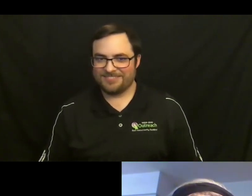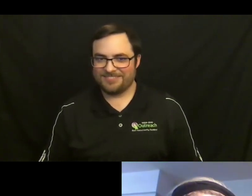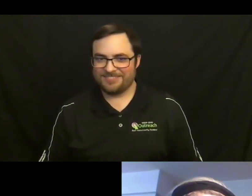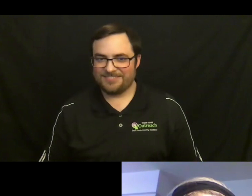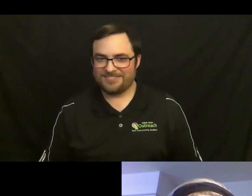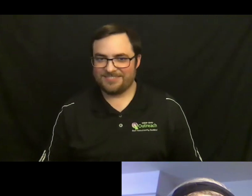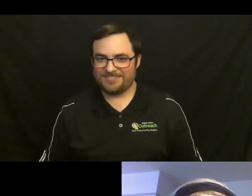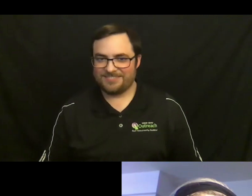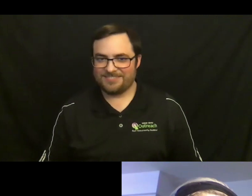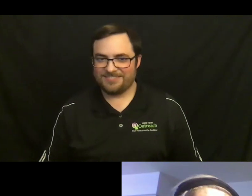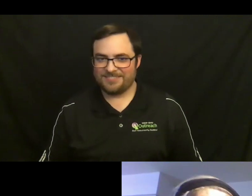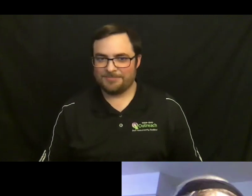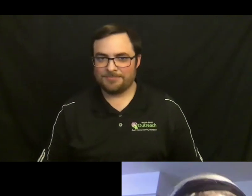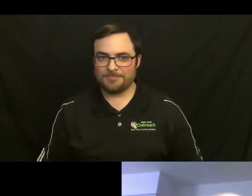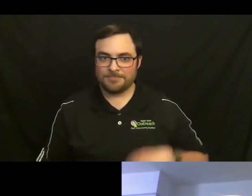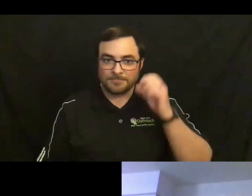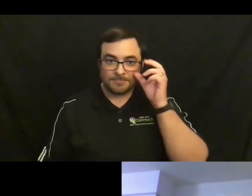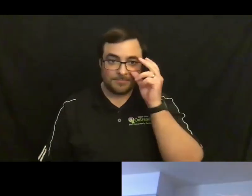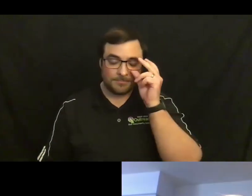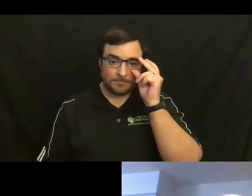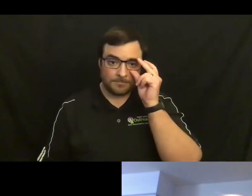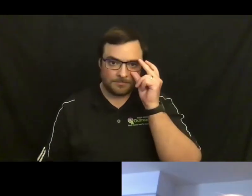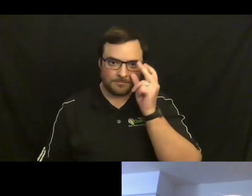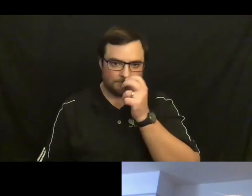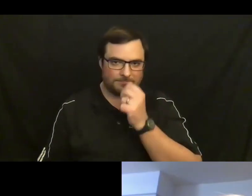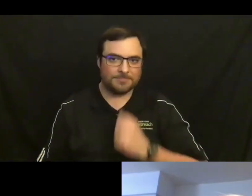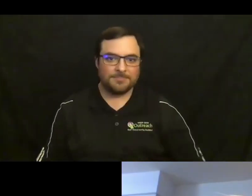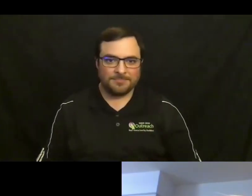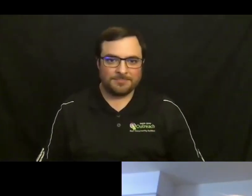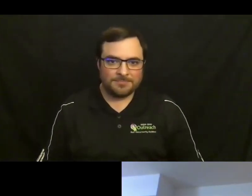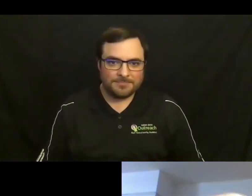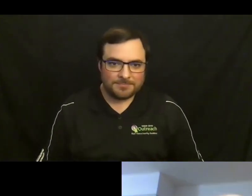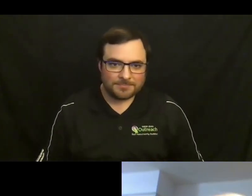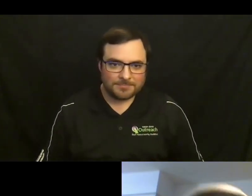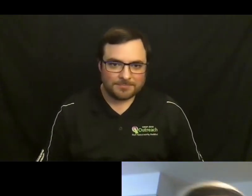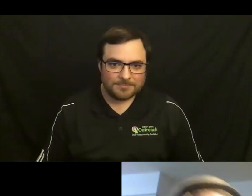All right, you're still.. it shows that you're muted right now.